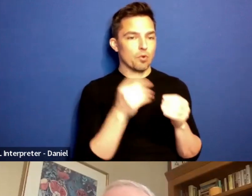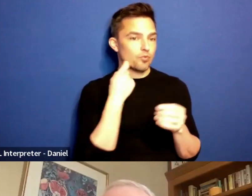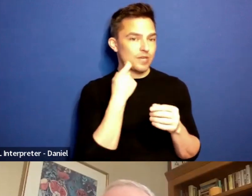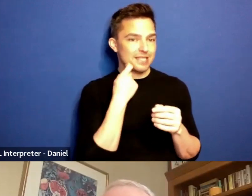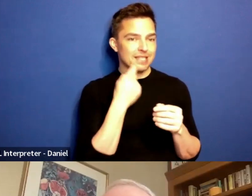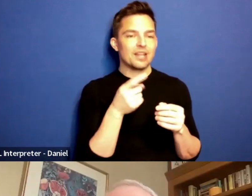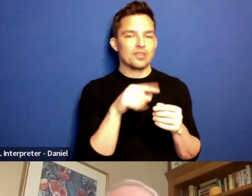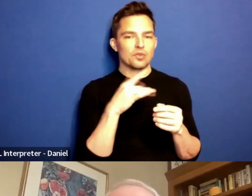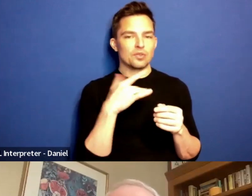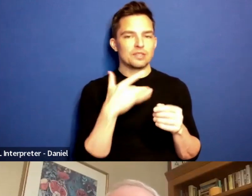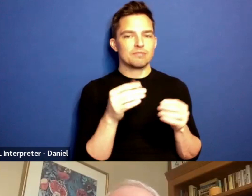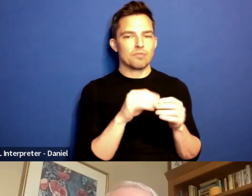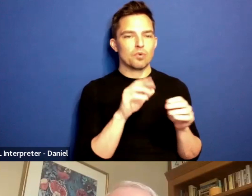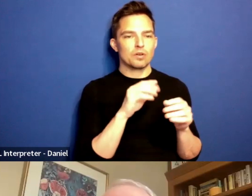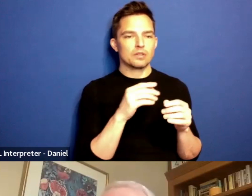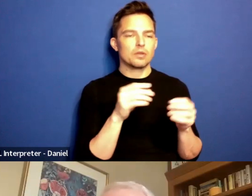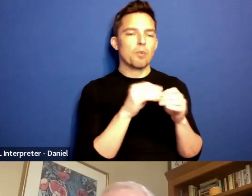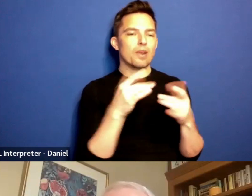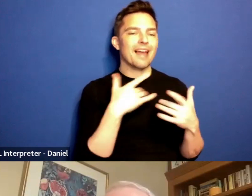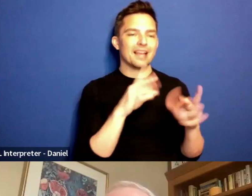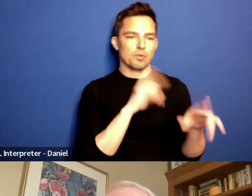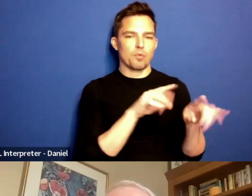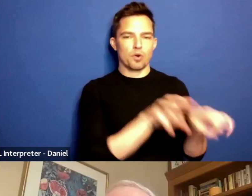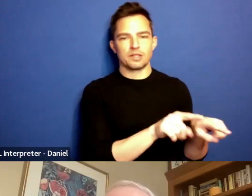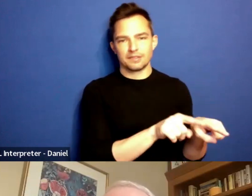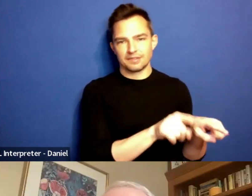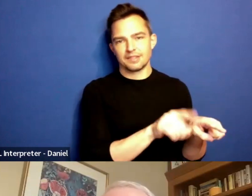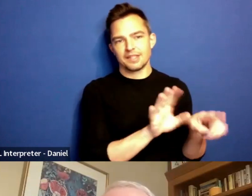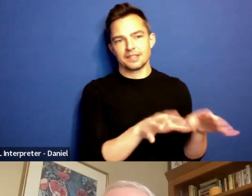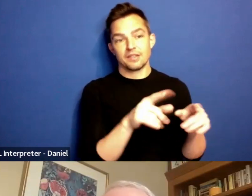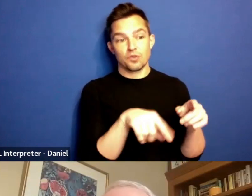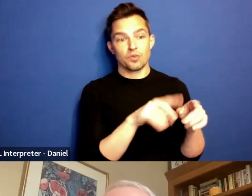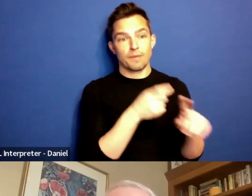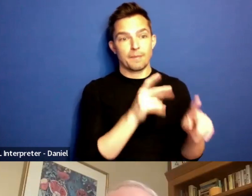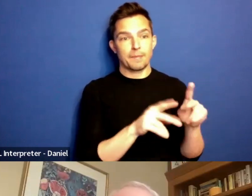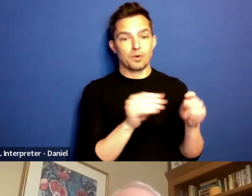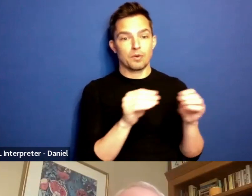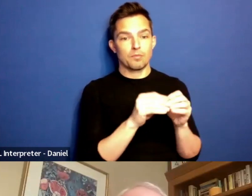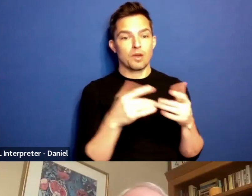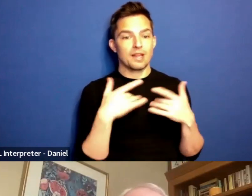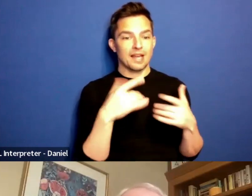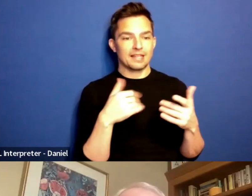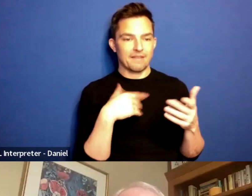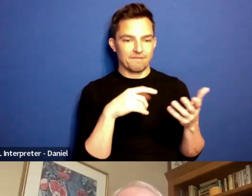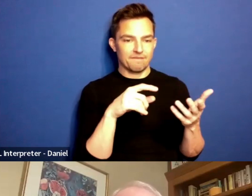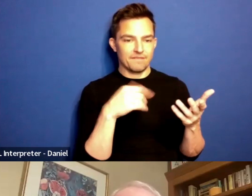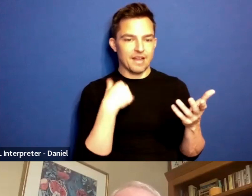reported. And those are also folks who are more likely to have needs. And so we think we're hitting the sweet spot,